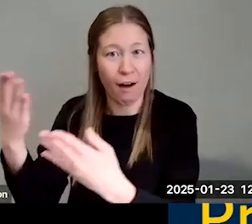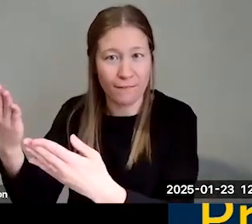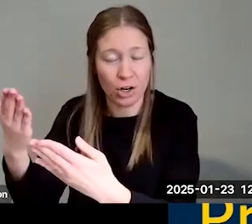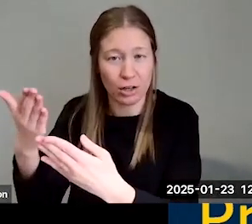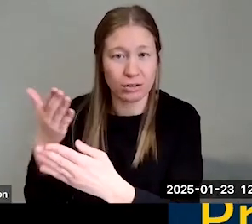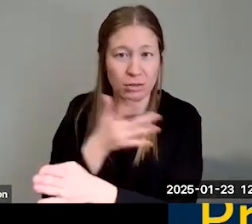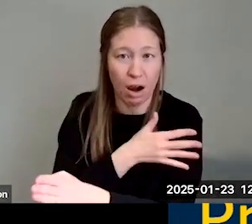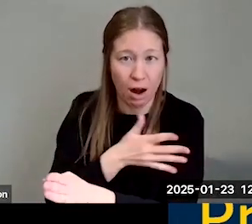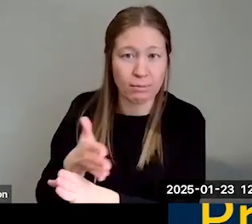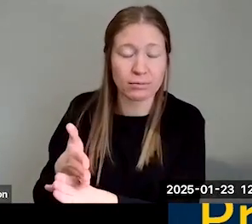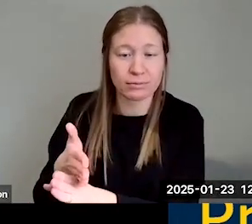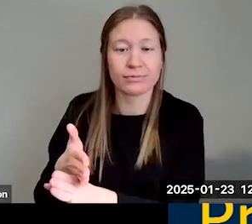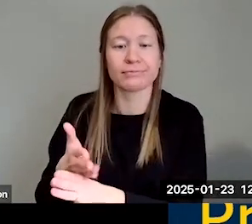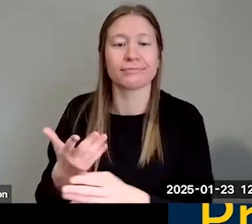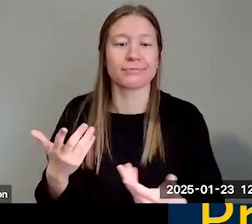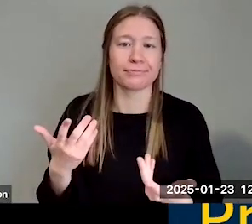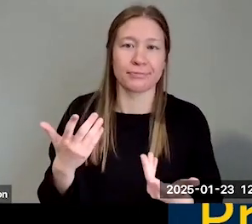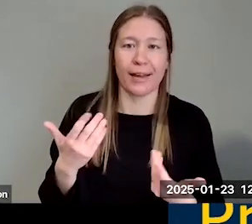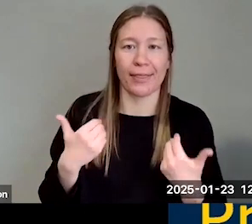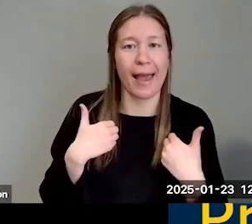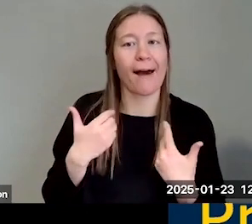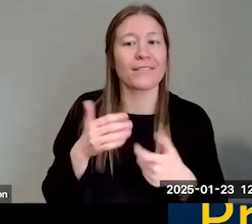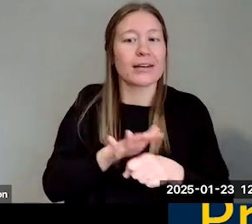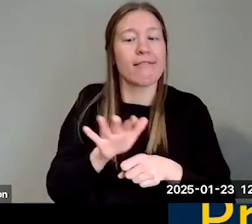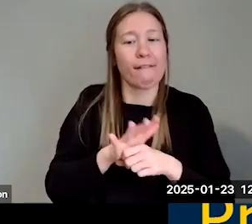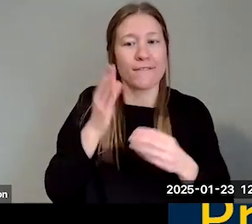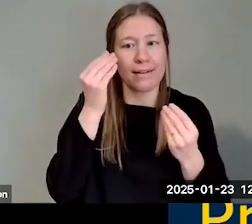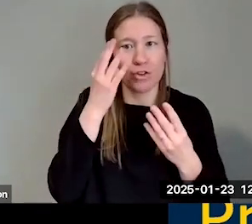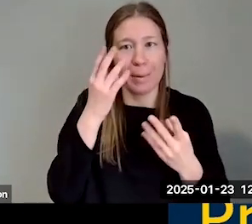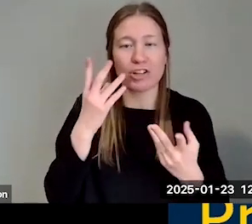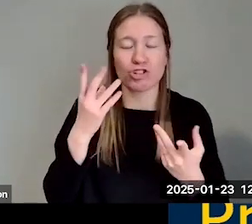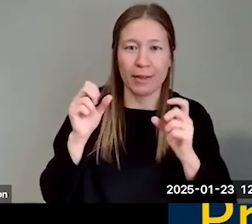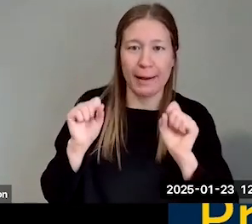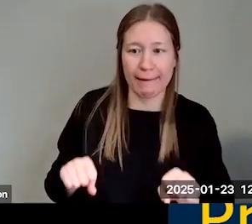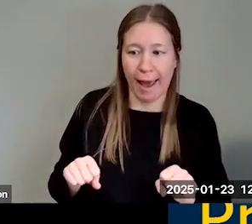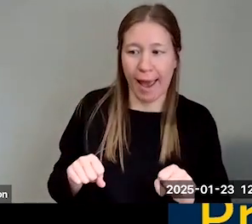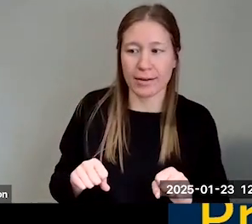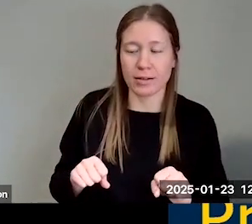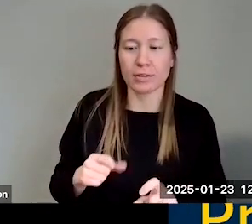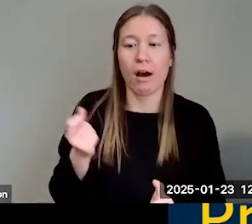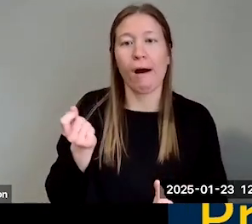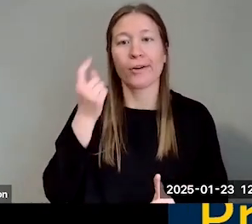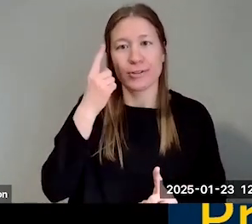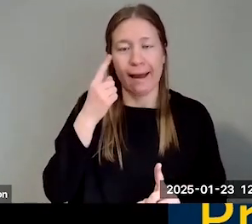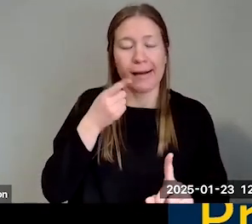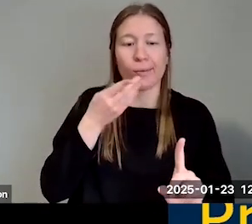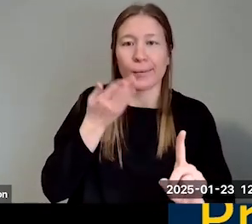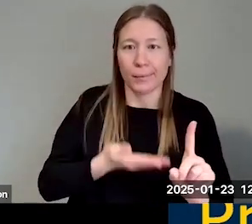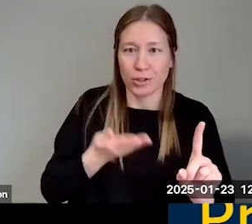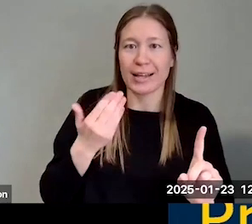and have reasonable information to conclude that somebody does in fact have a disability that needs an accommodation.